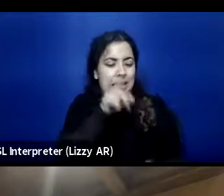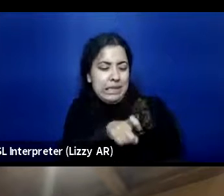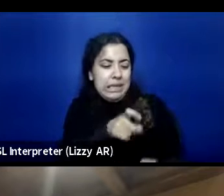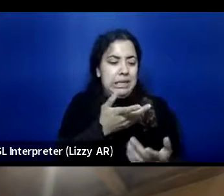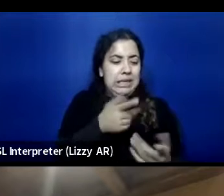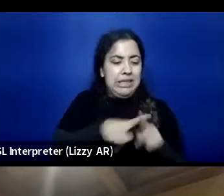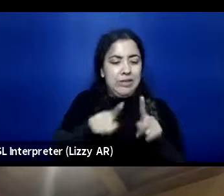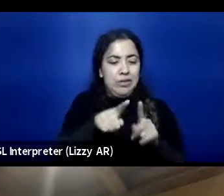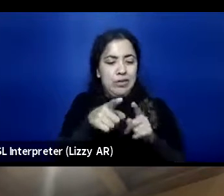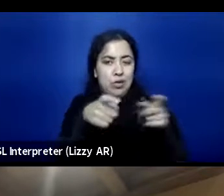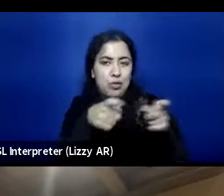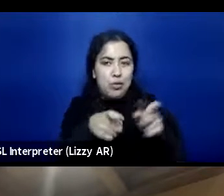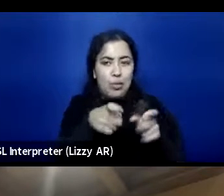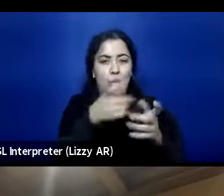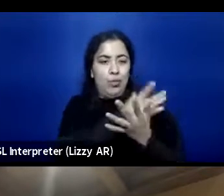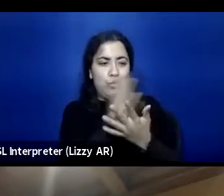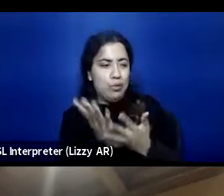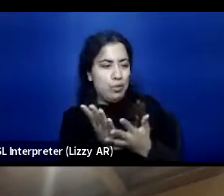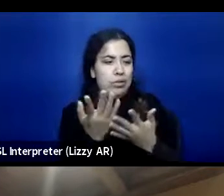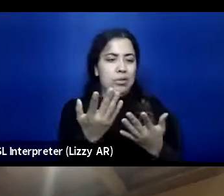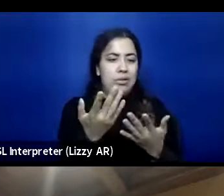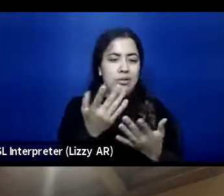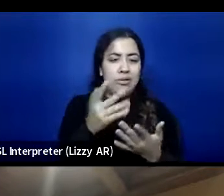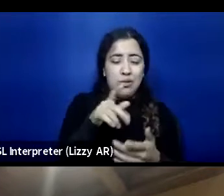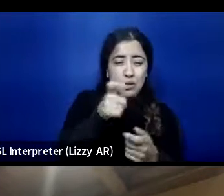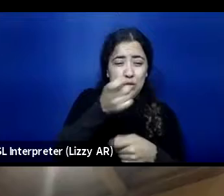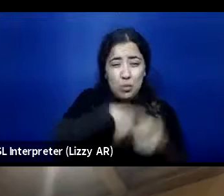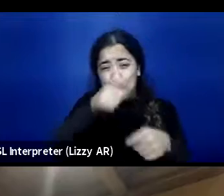and switches that might be required in order to meet your needs